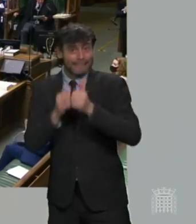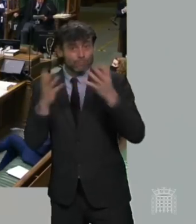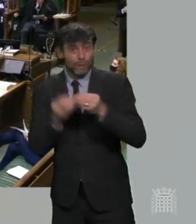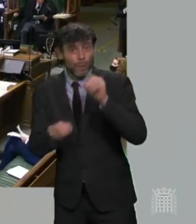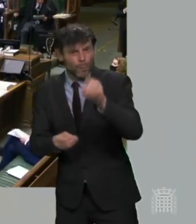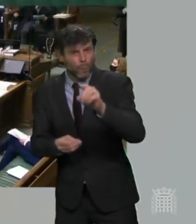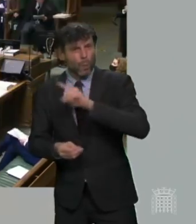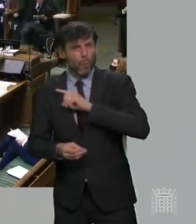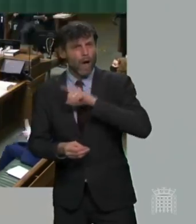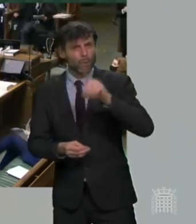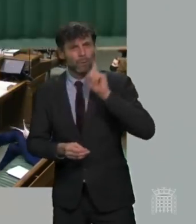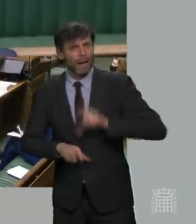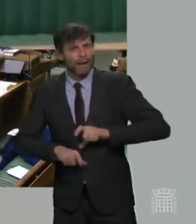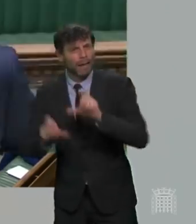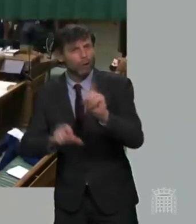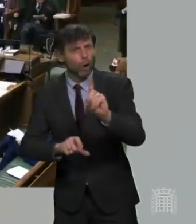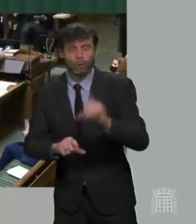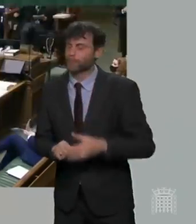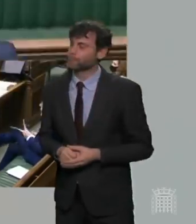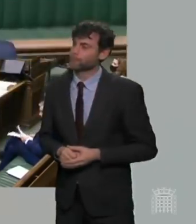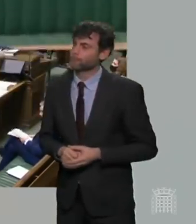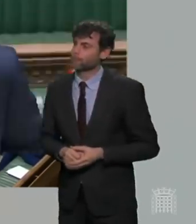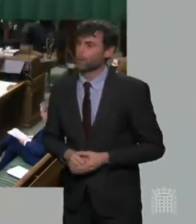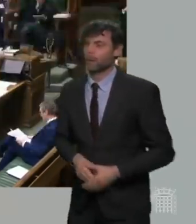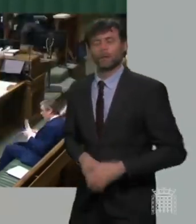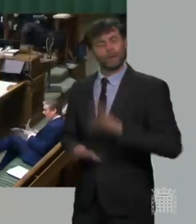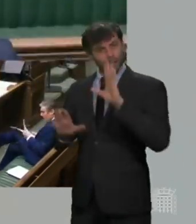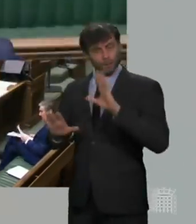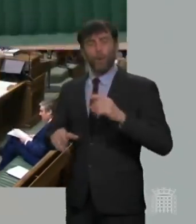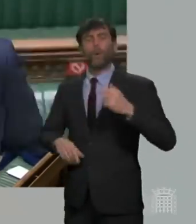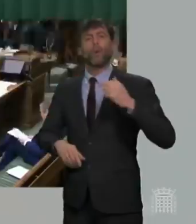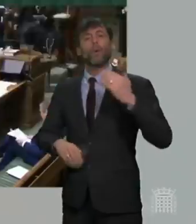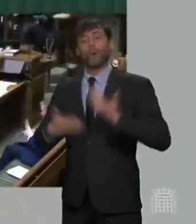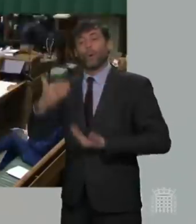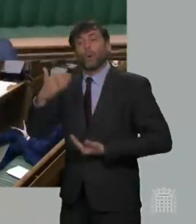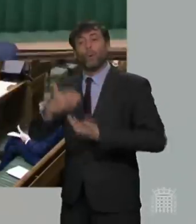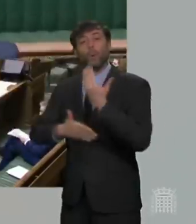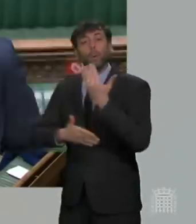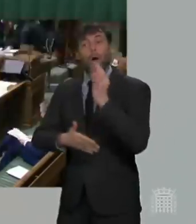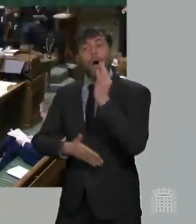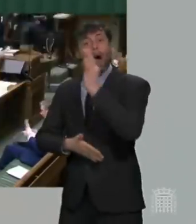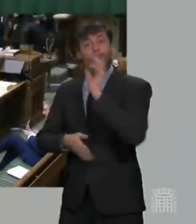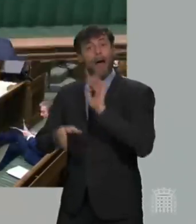is that we have increased starting pay for nurses by 12.8% over the past three years.